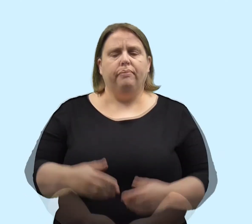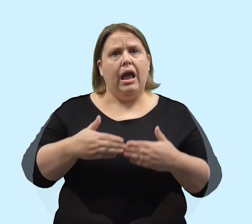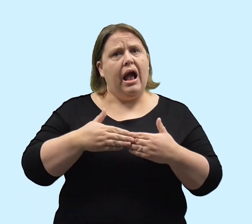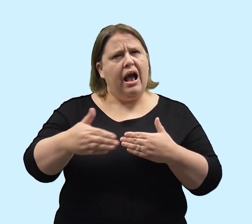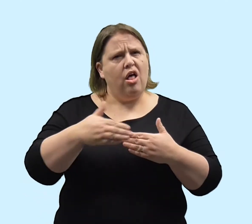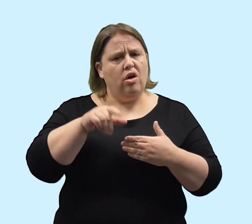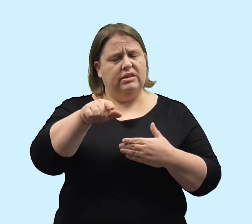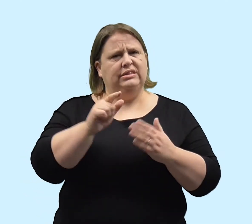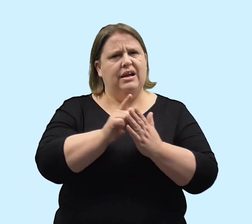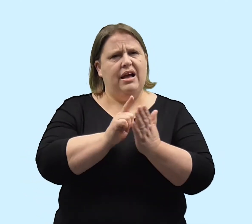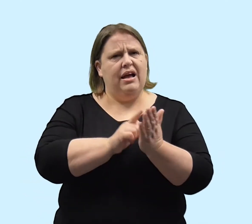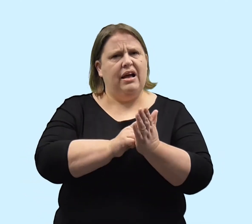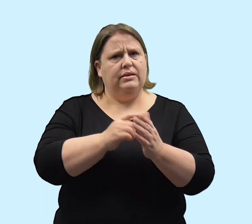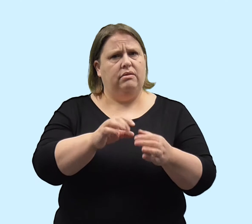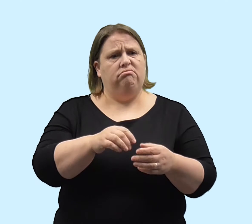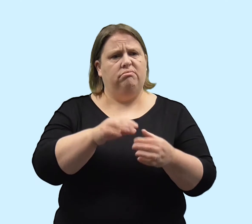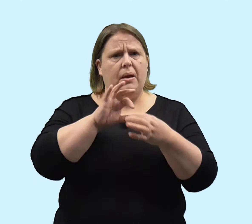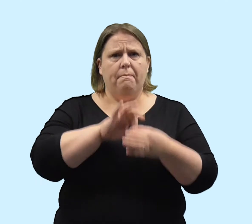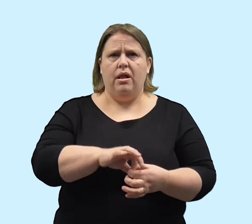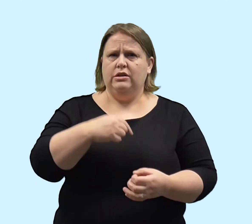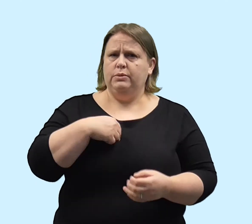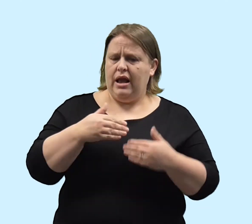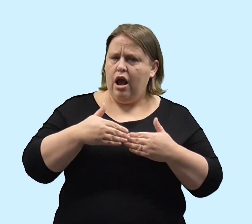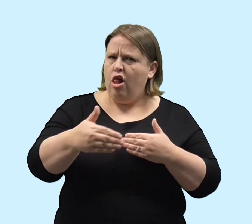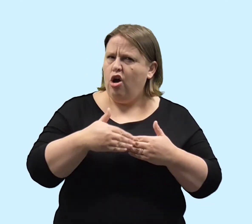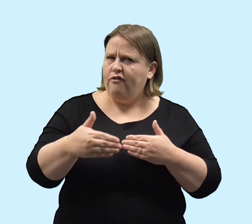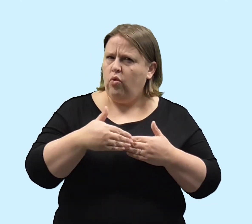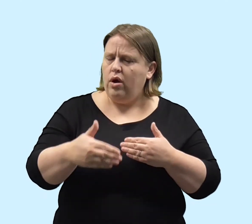How long does this Act apply to me for?